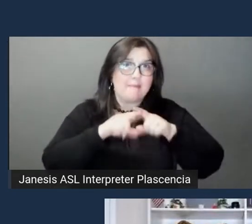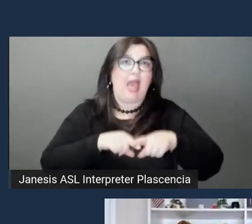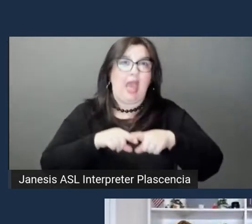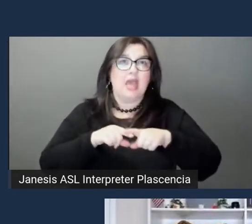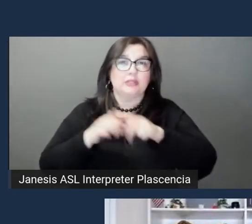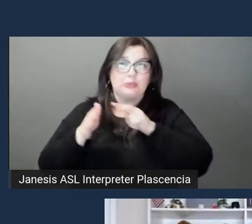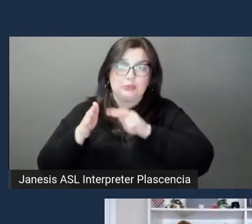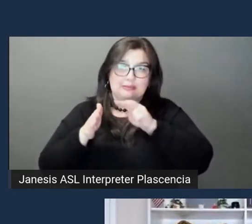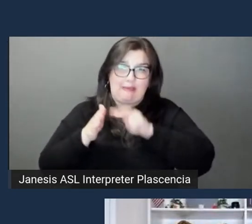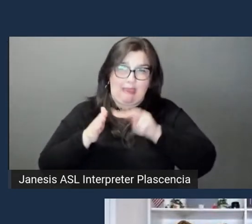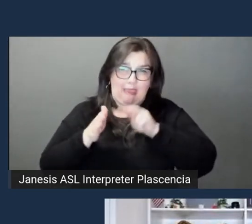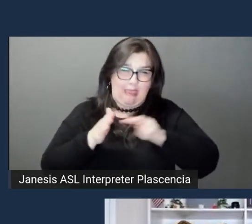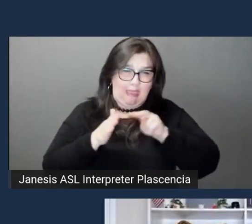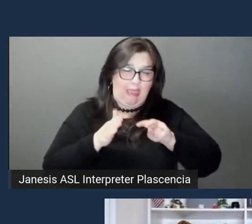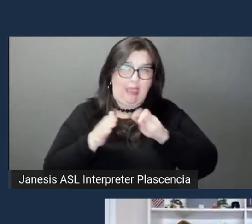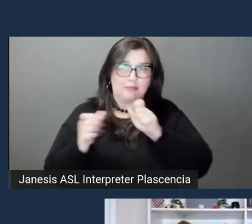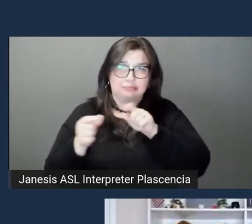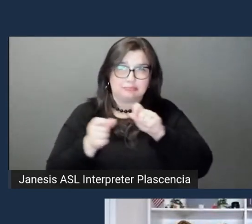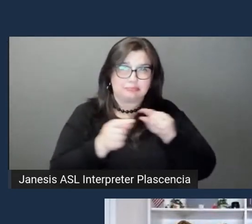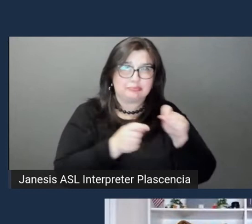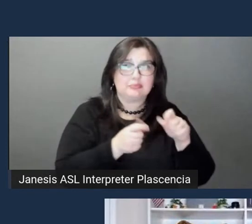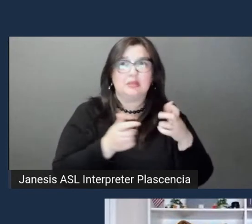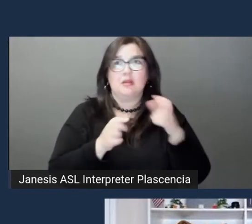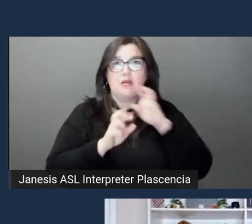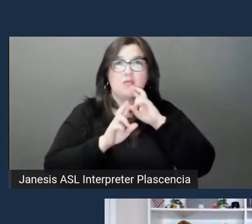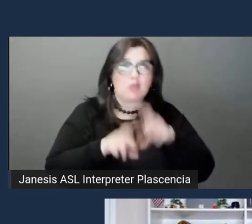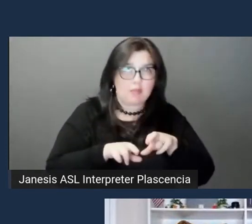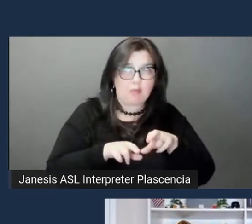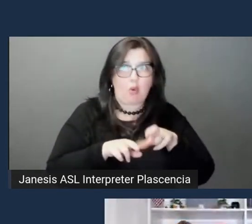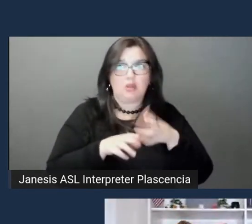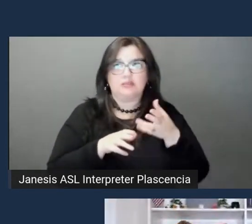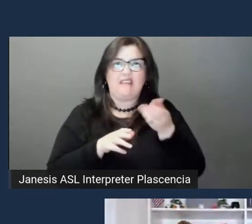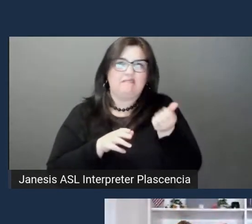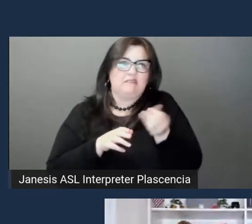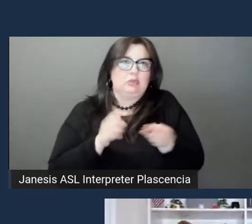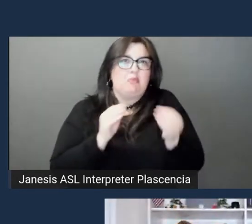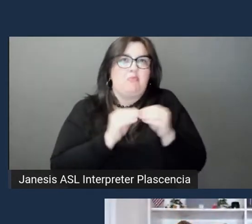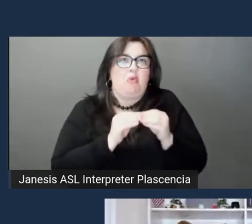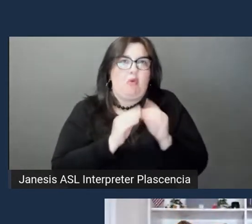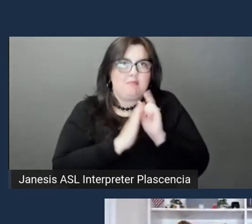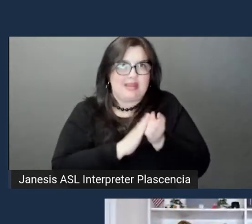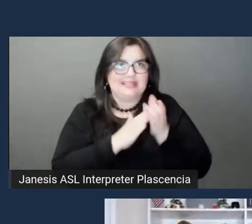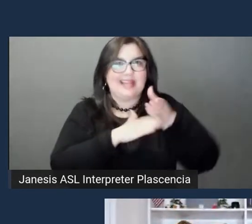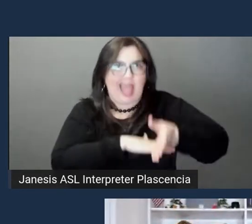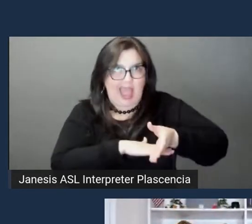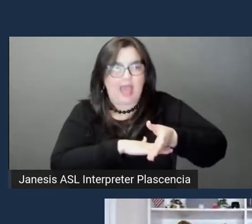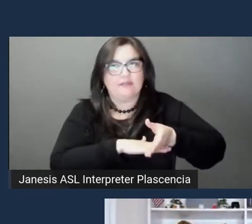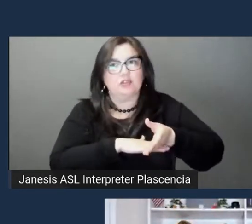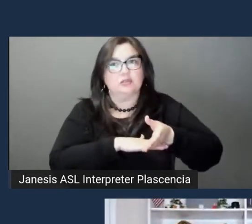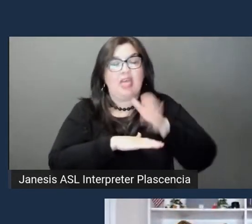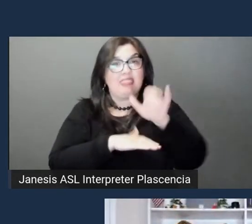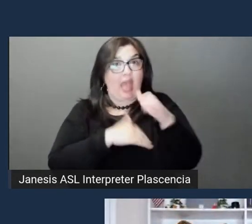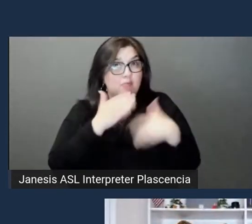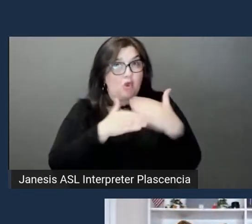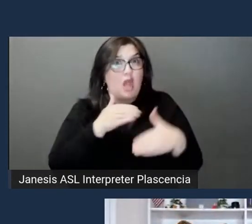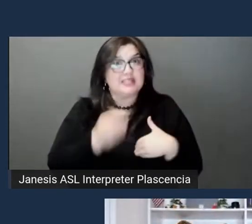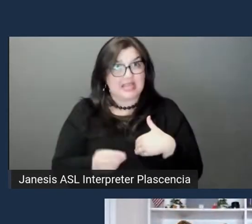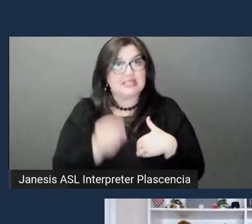takes maybe a few more minutes after the fact. So, that's pretty quick compared to having to go analyze and scan your server